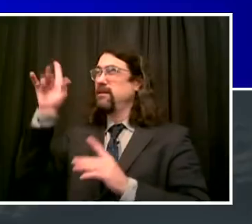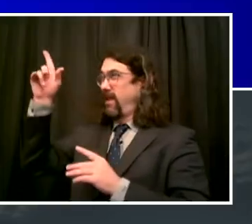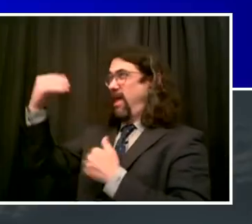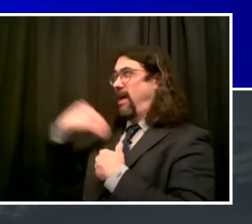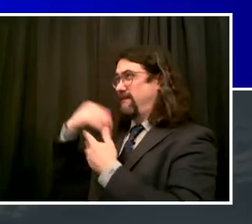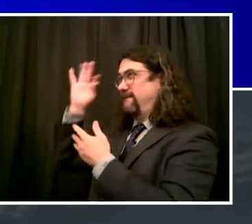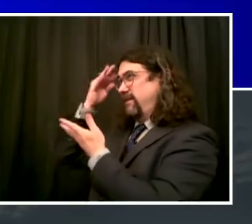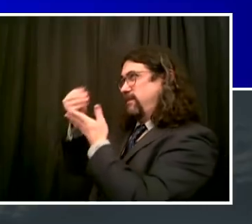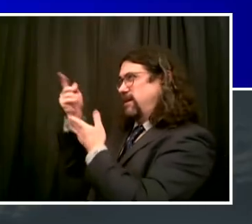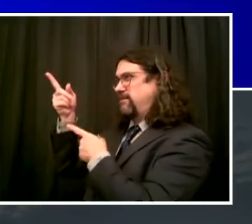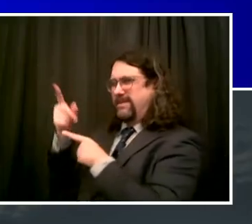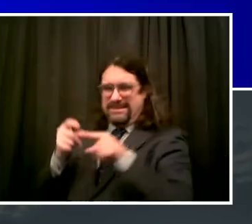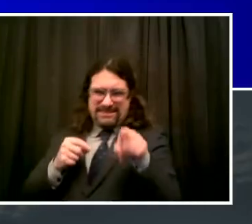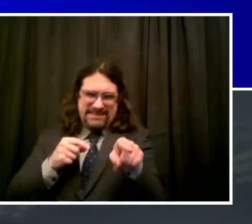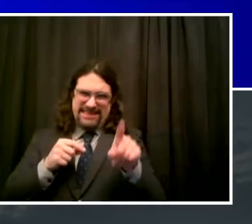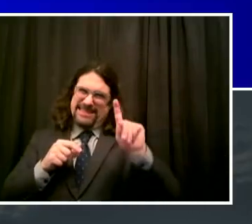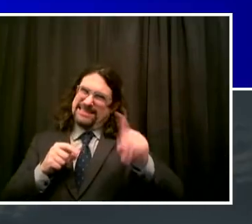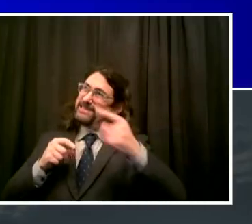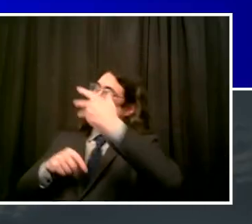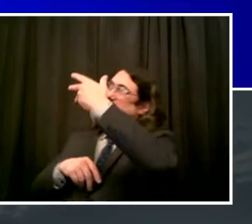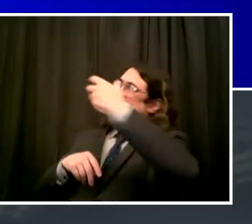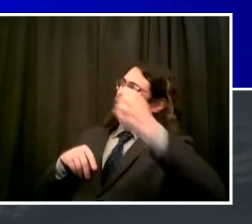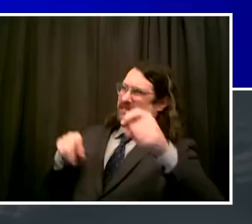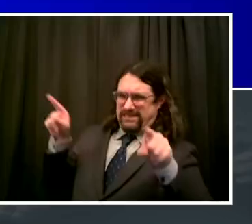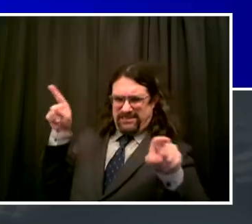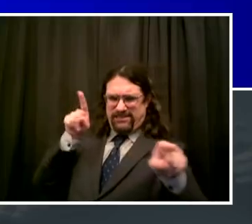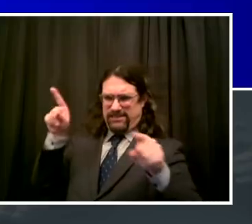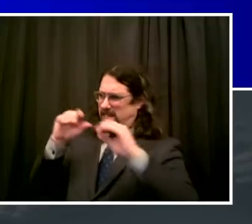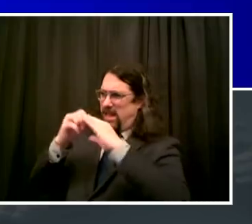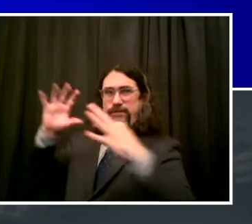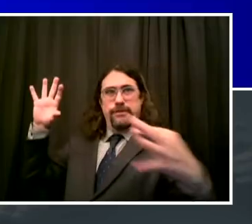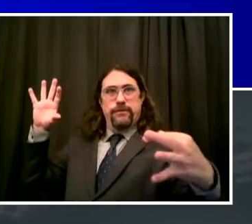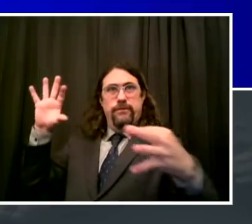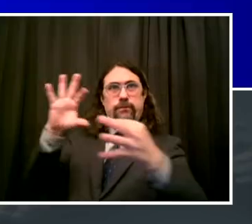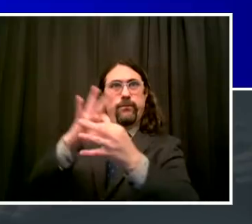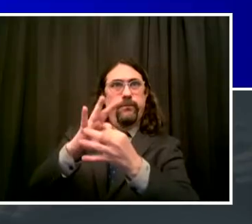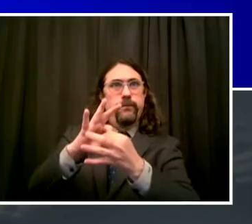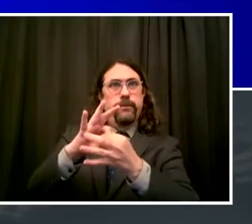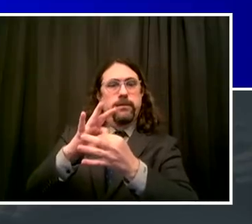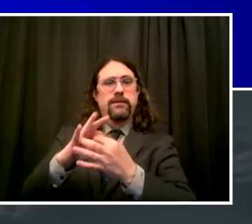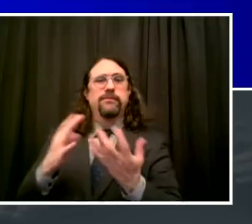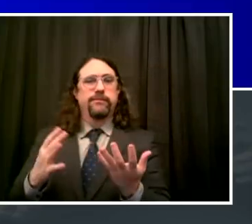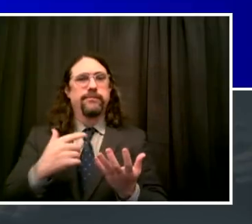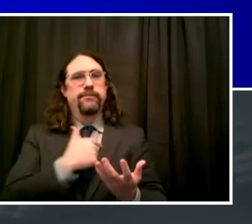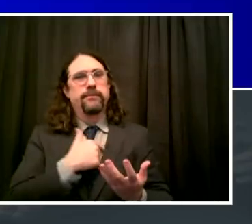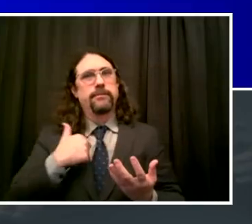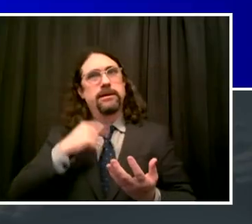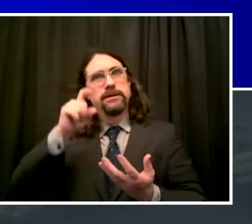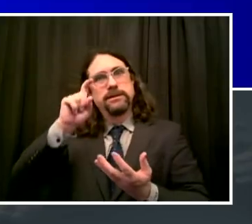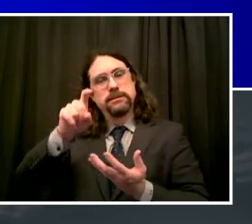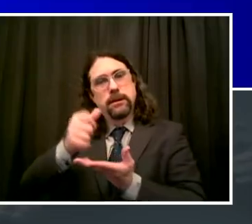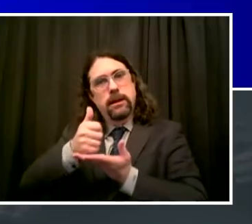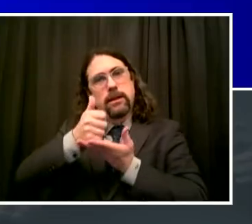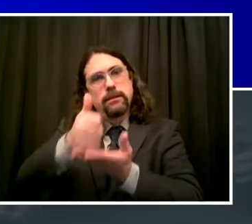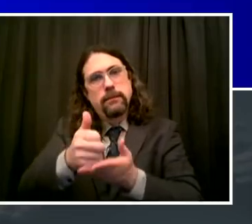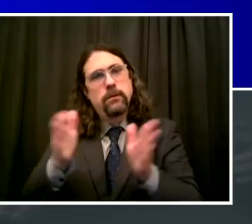THESE QUALIFY, B WE HAVE TO MAKE SURE THEY GETT HEIR FAIR SHARE.